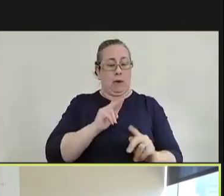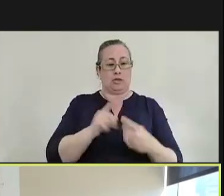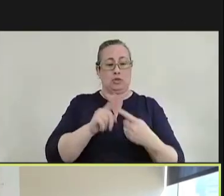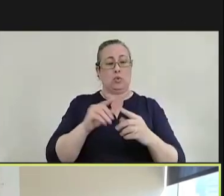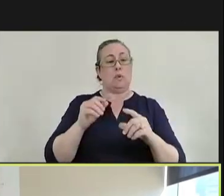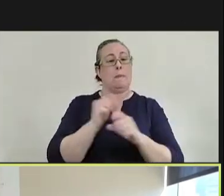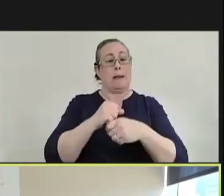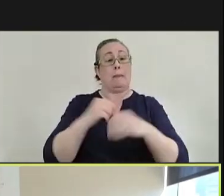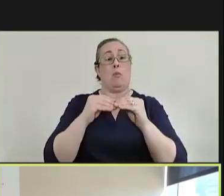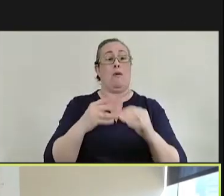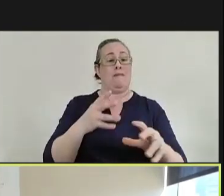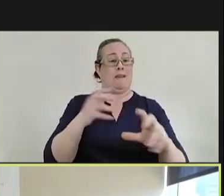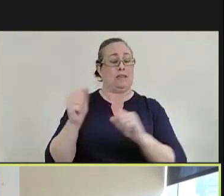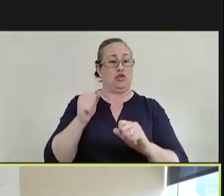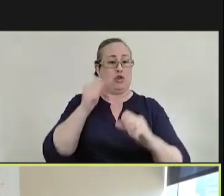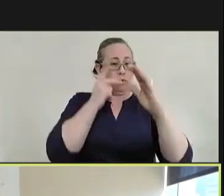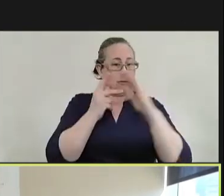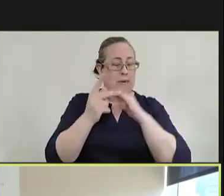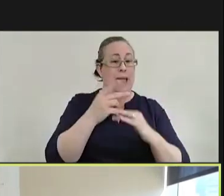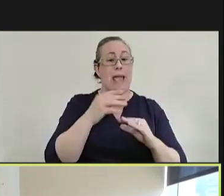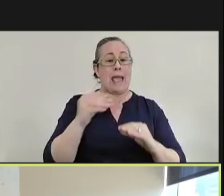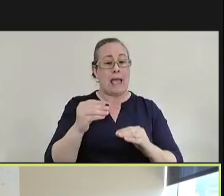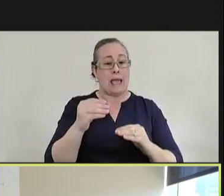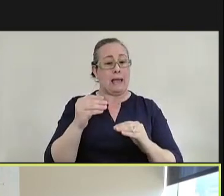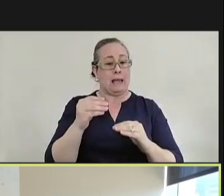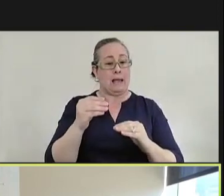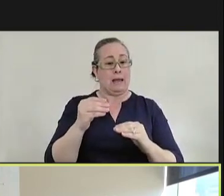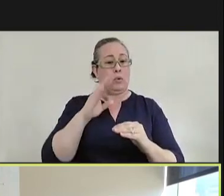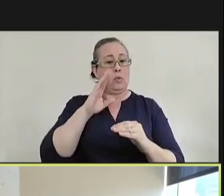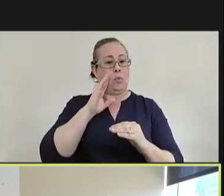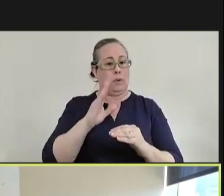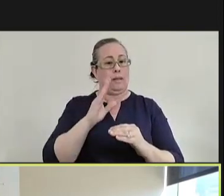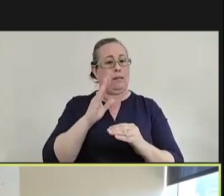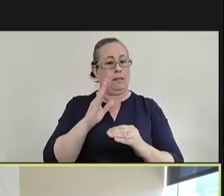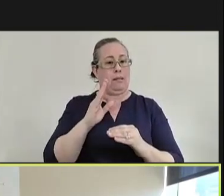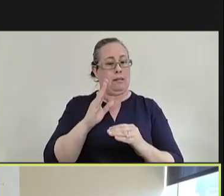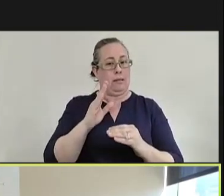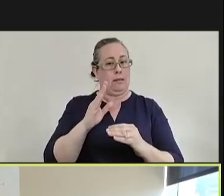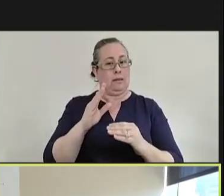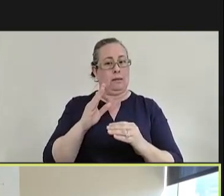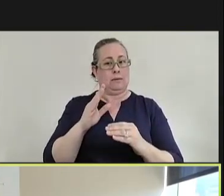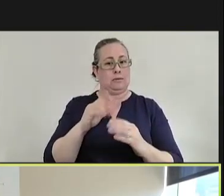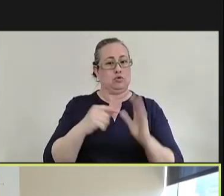some ways is automating the process that was used for the COVID-19 vaccines. As you probably know,